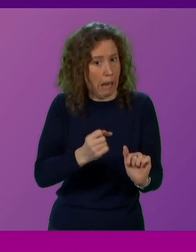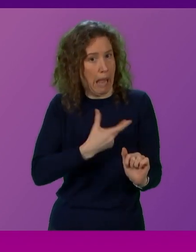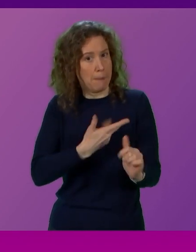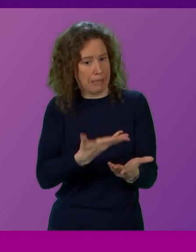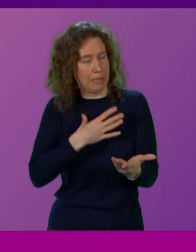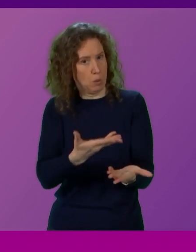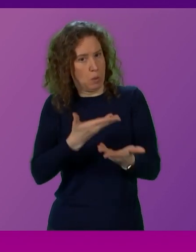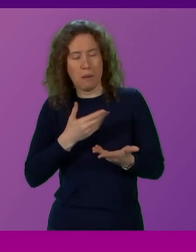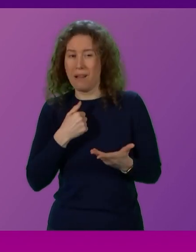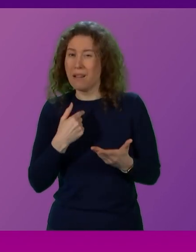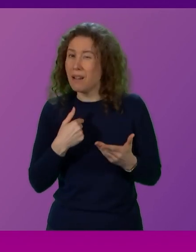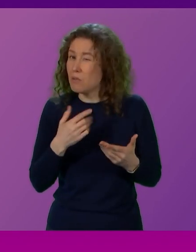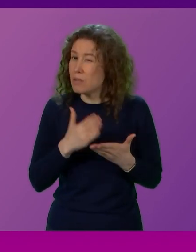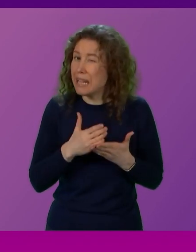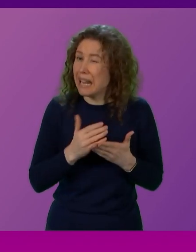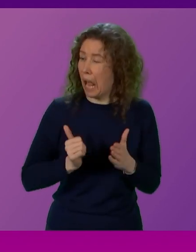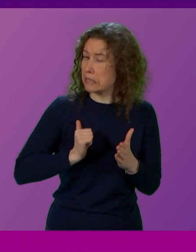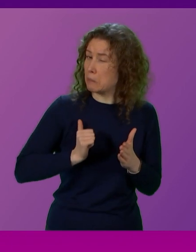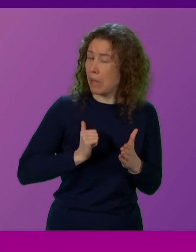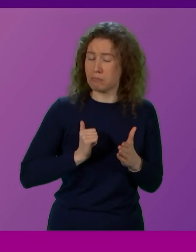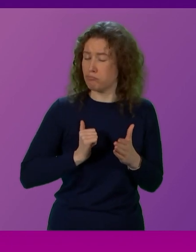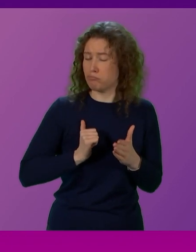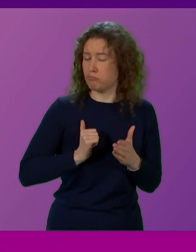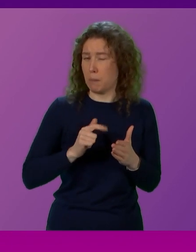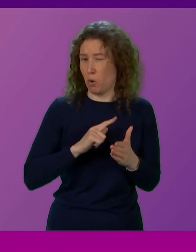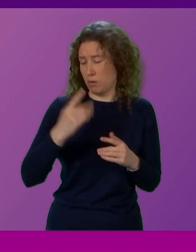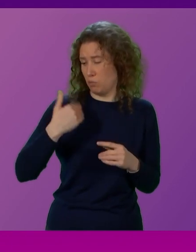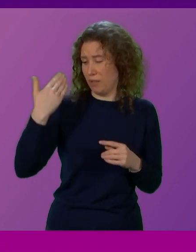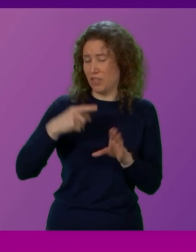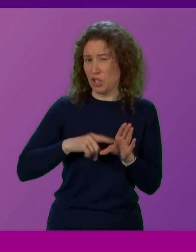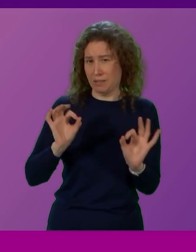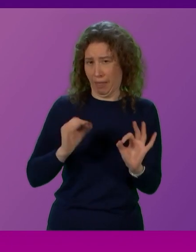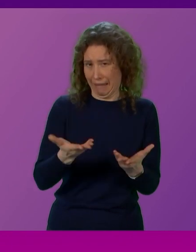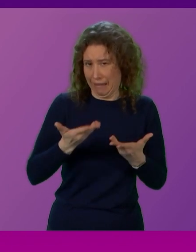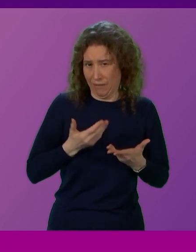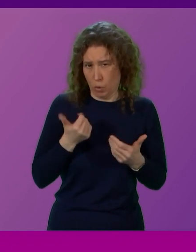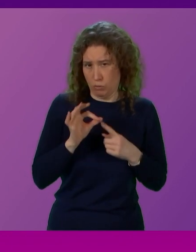However, based on the experience of past years, I will not be holding my breath.